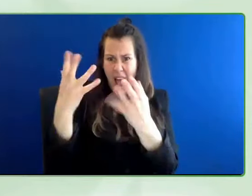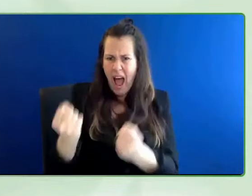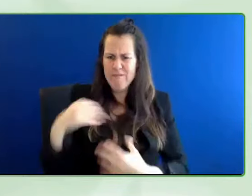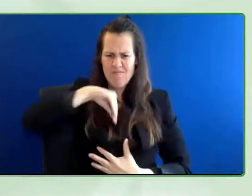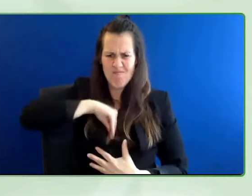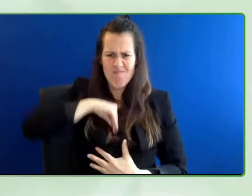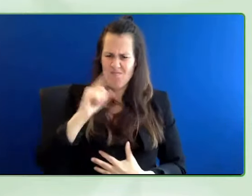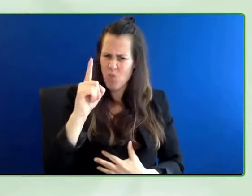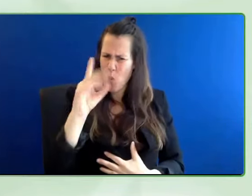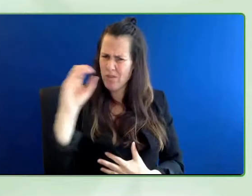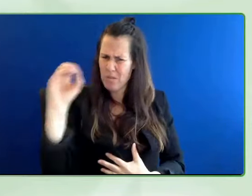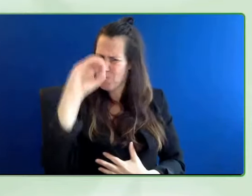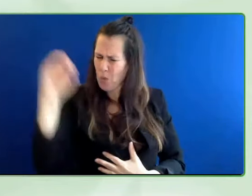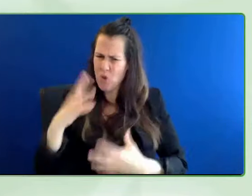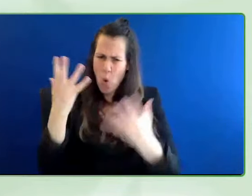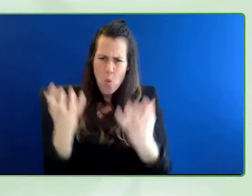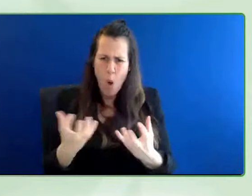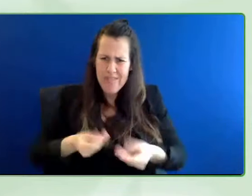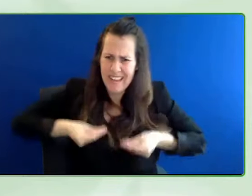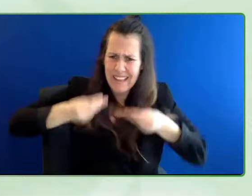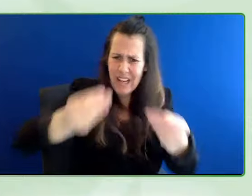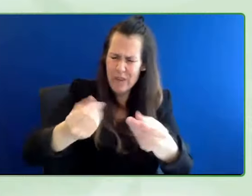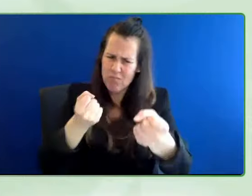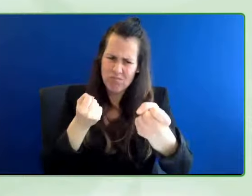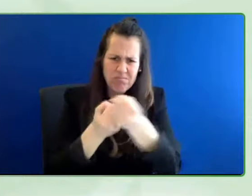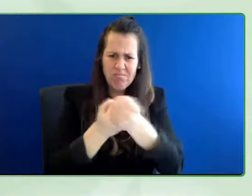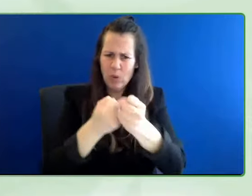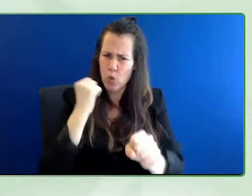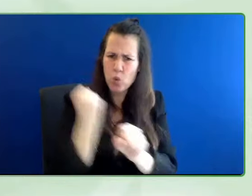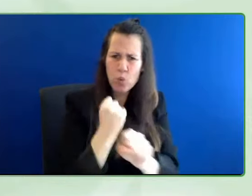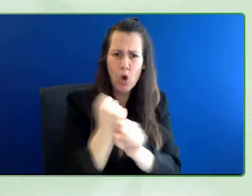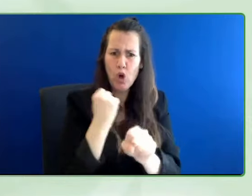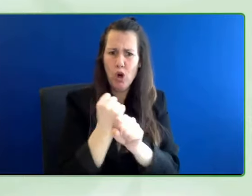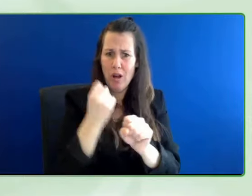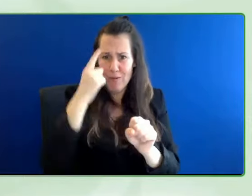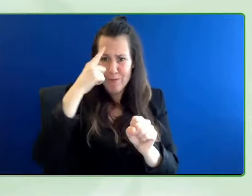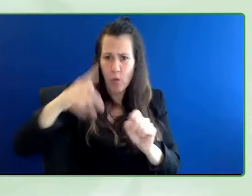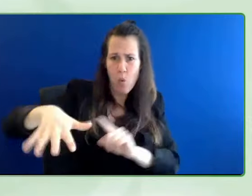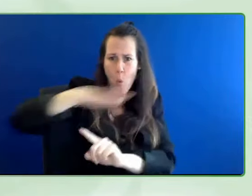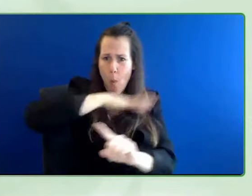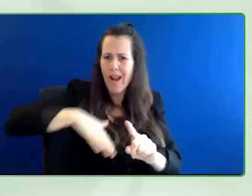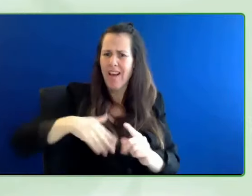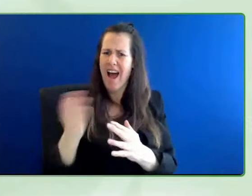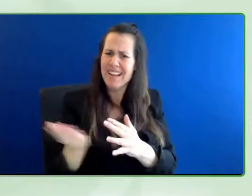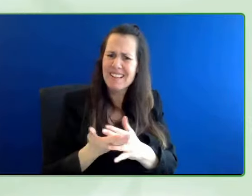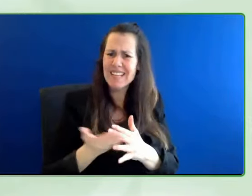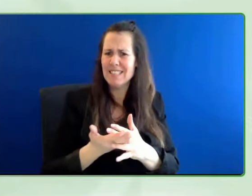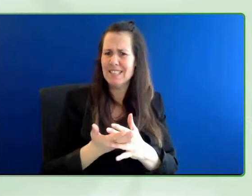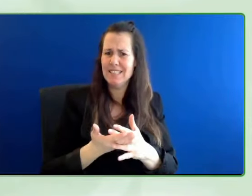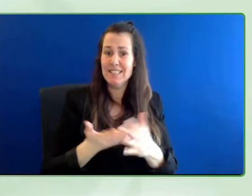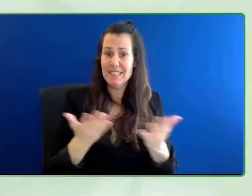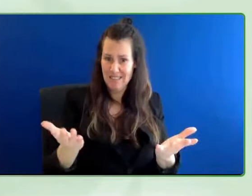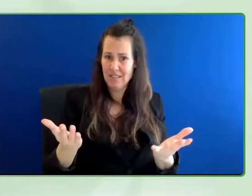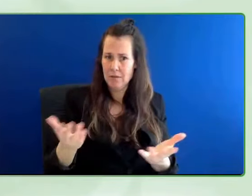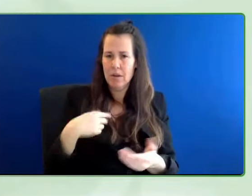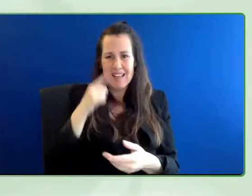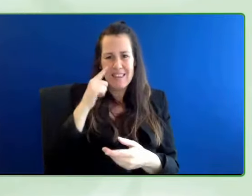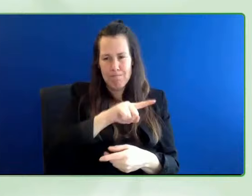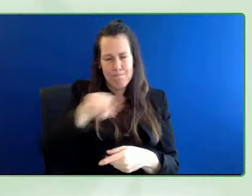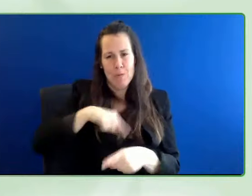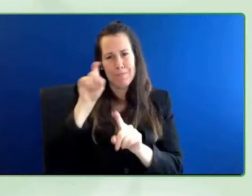And I think when working with them are completely really expected results.